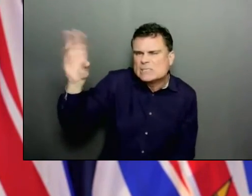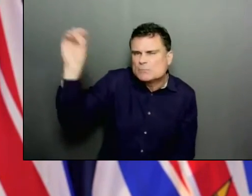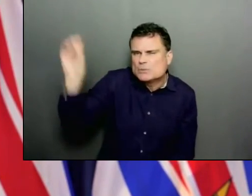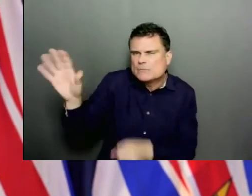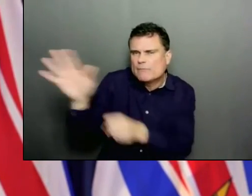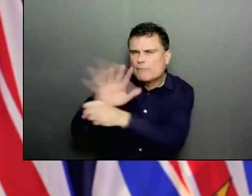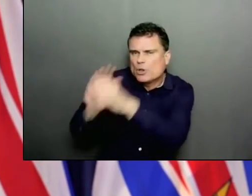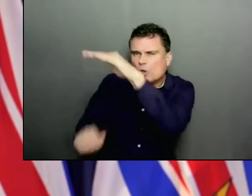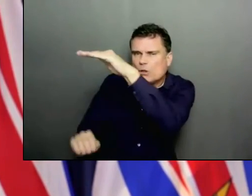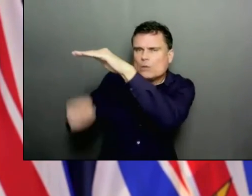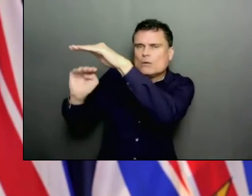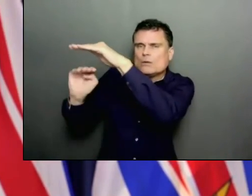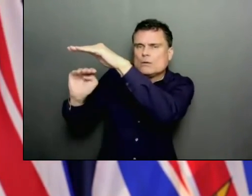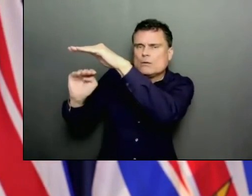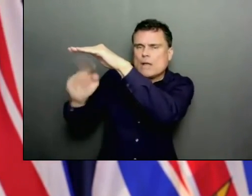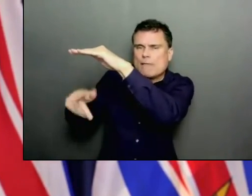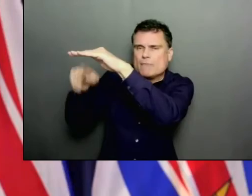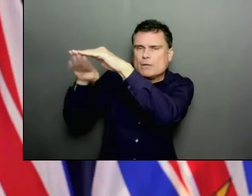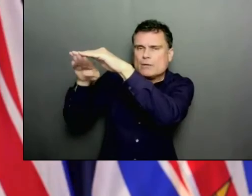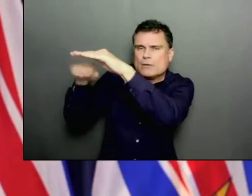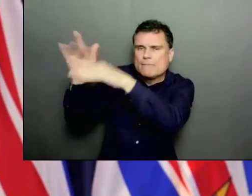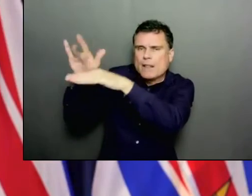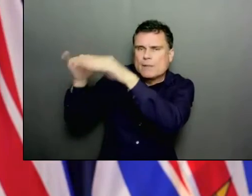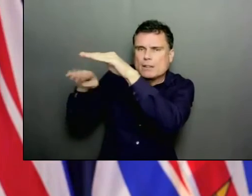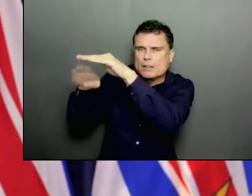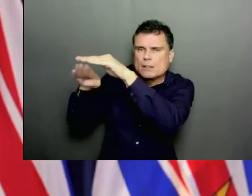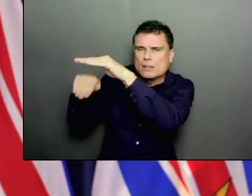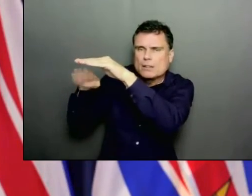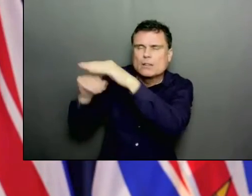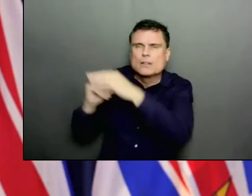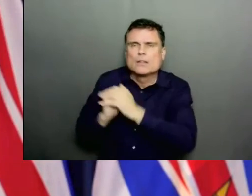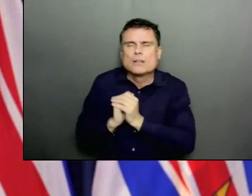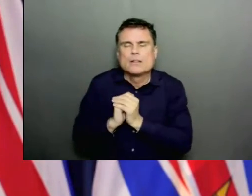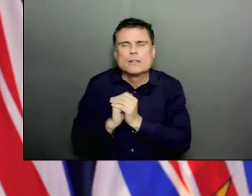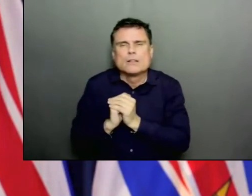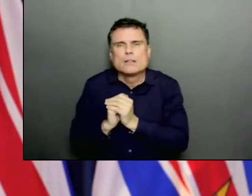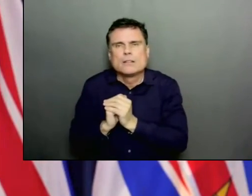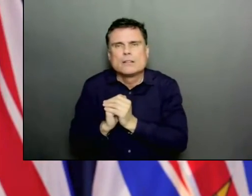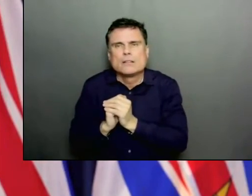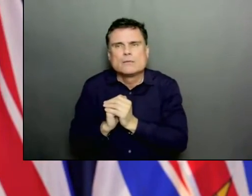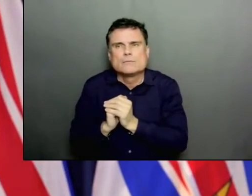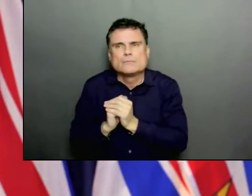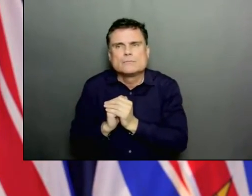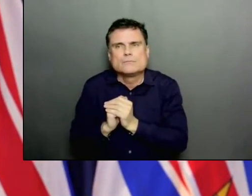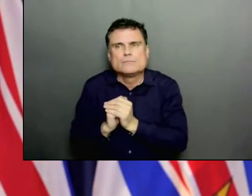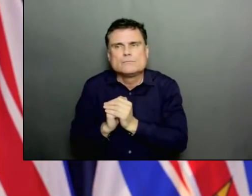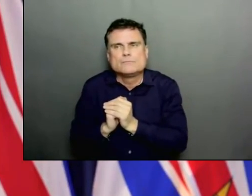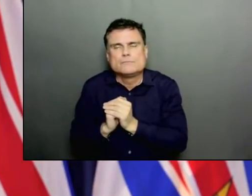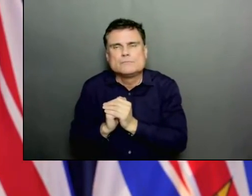available in our hospitals before the pandemic. To put that in context, our situation is better in a